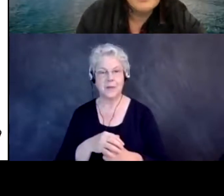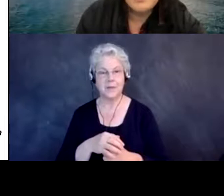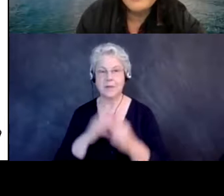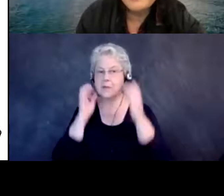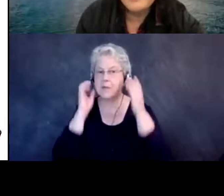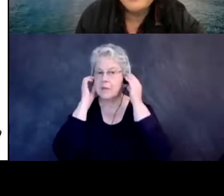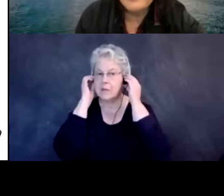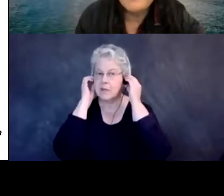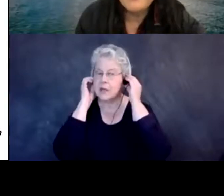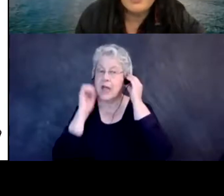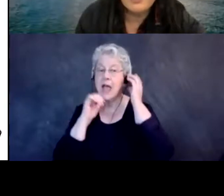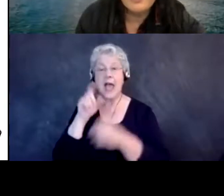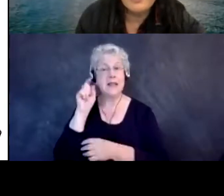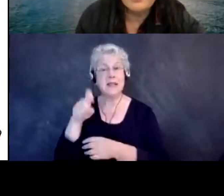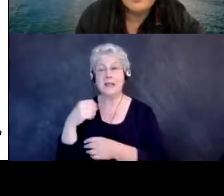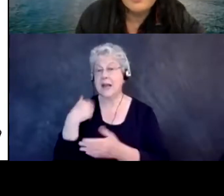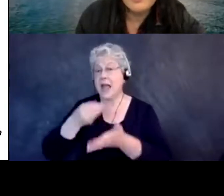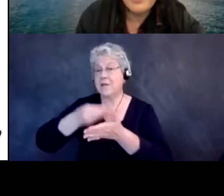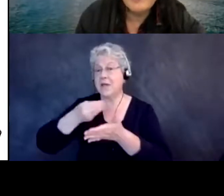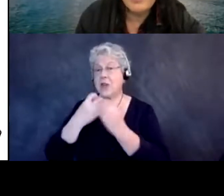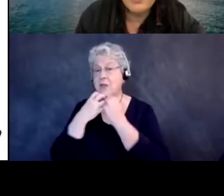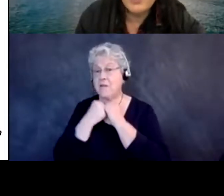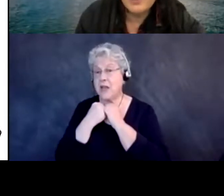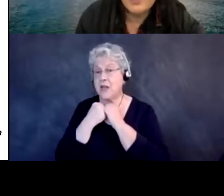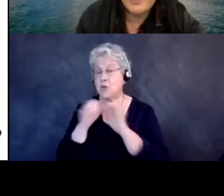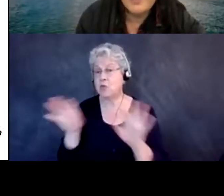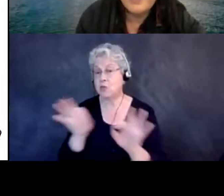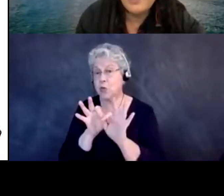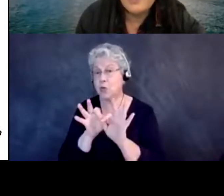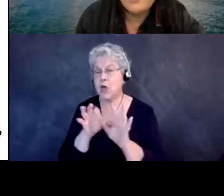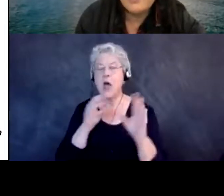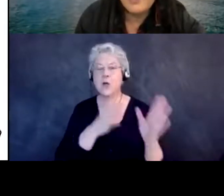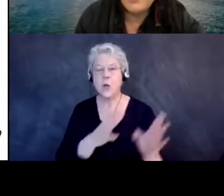It doesn't necessarily have a dollar value. So when we're doing our planning, we're not